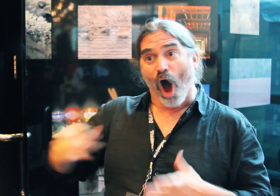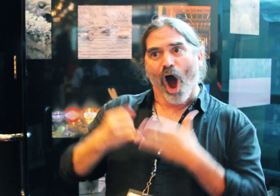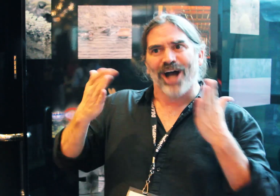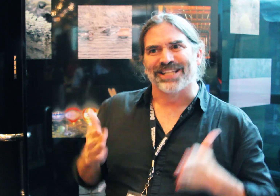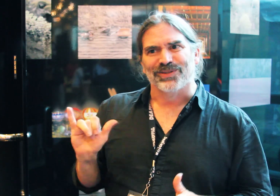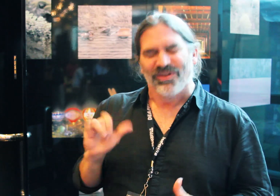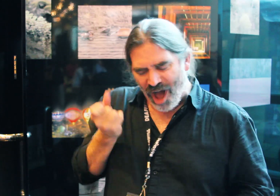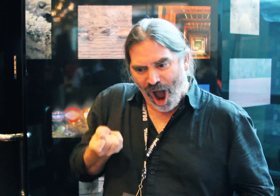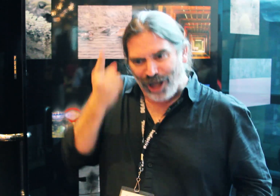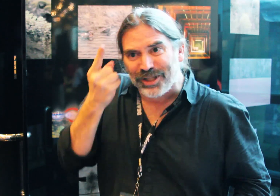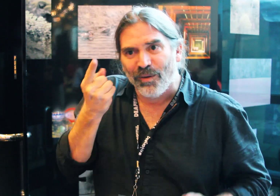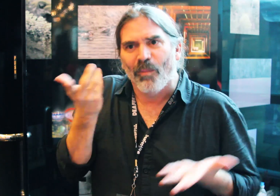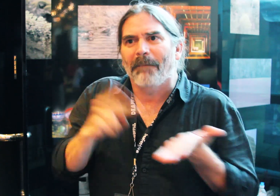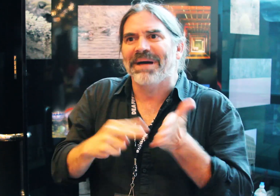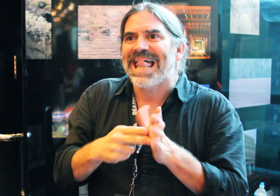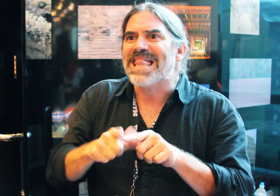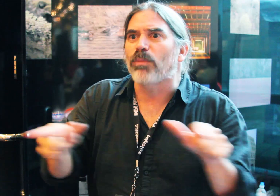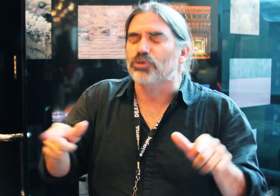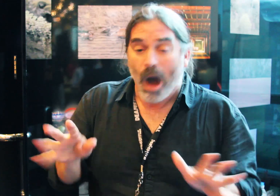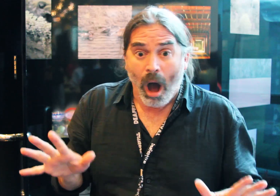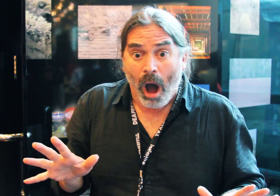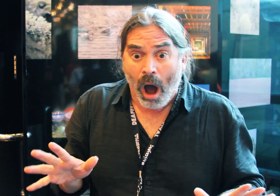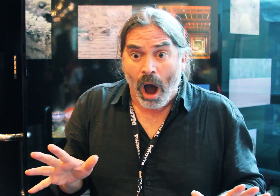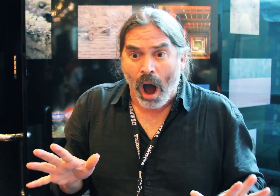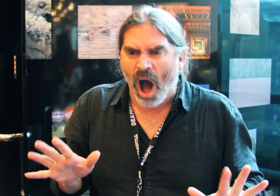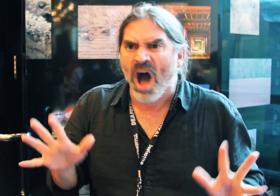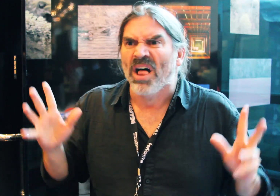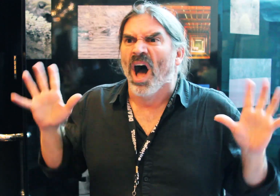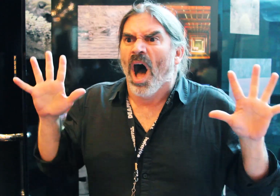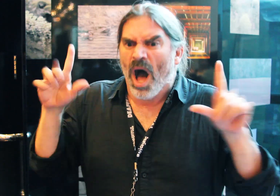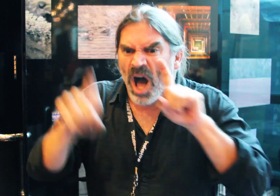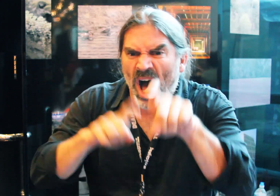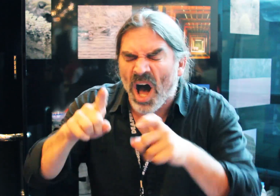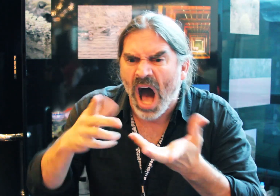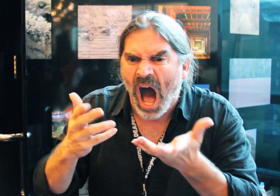before. They were artists too, they understood what language meant. They asked a ton of questions